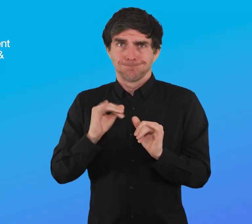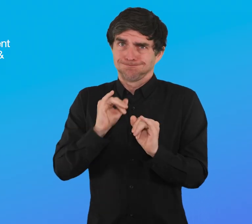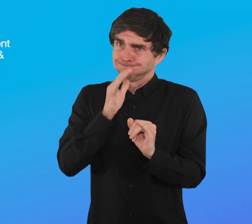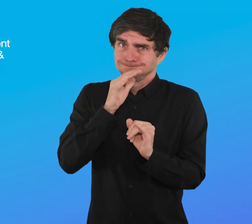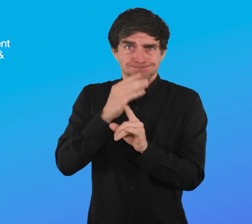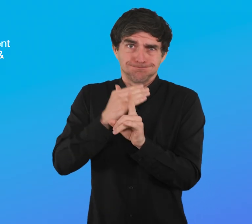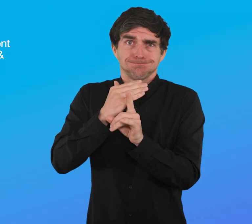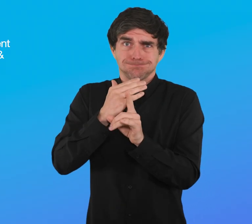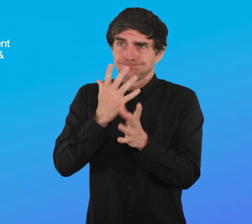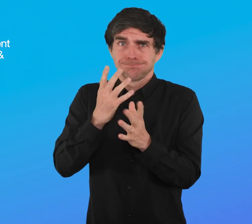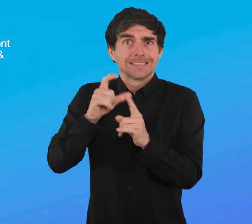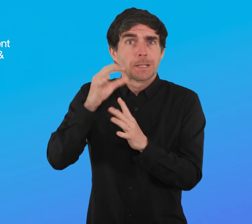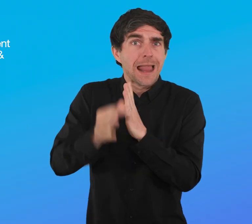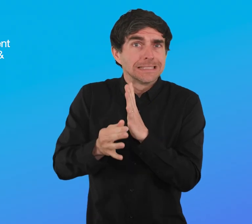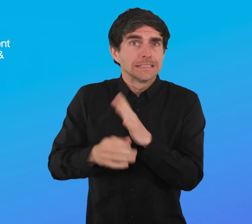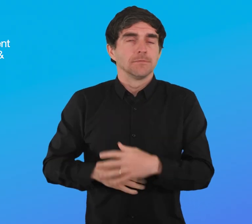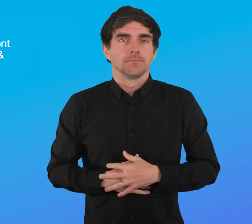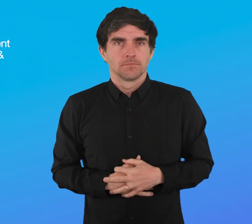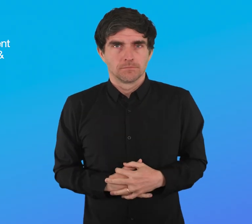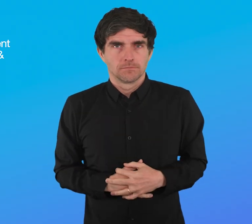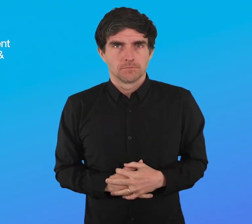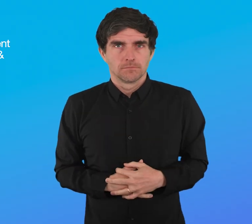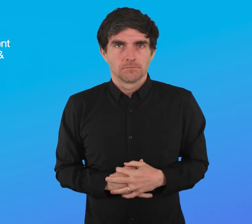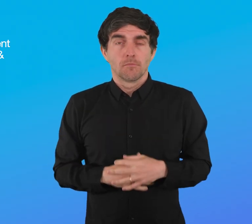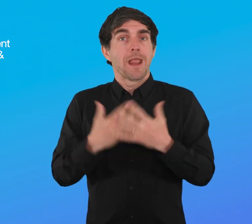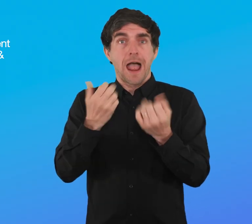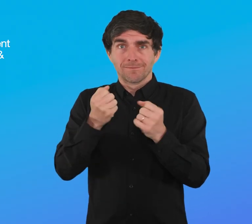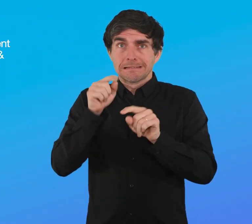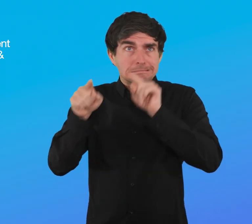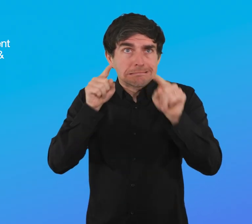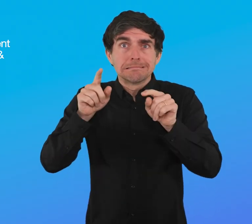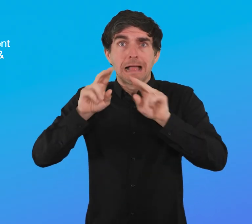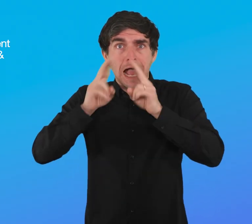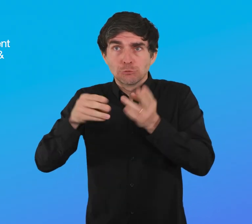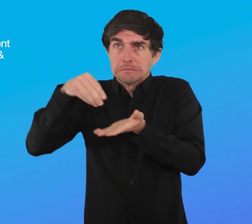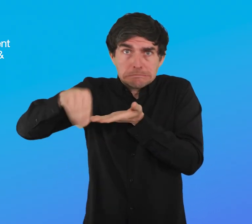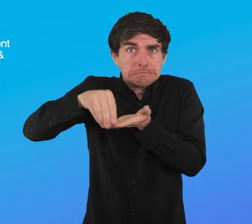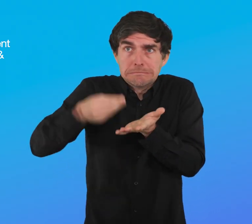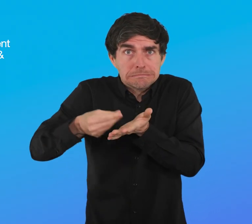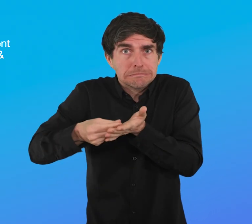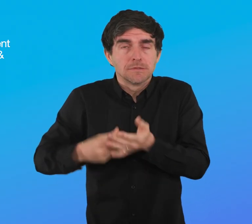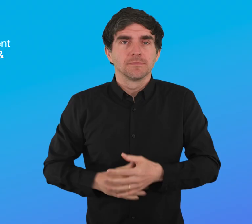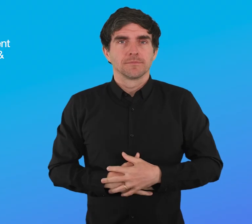• Are severely disabled • Have certain housing costs.